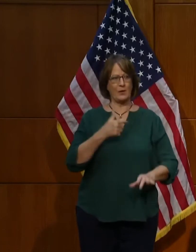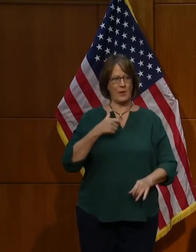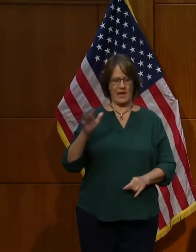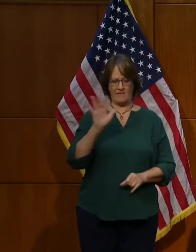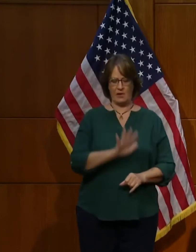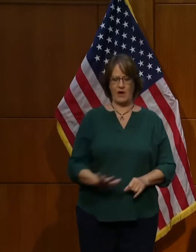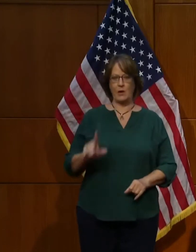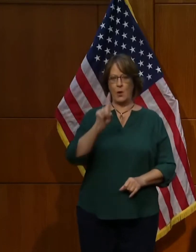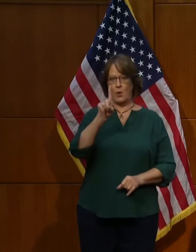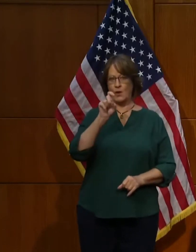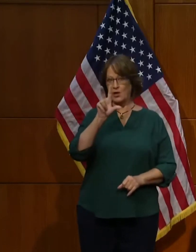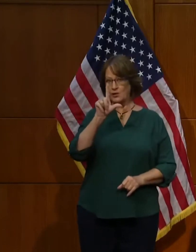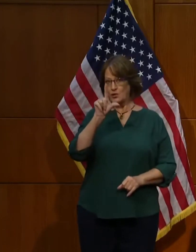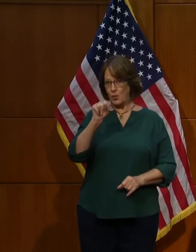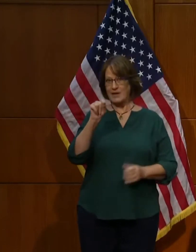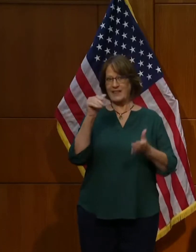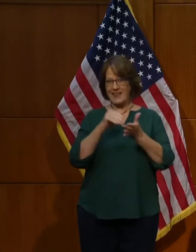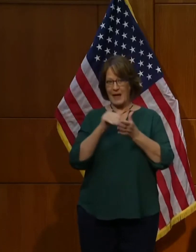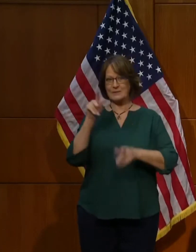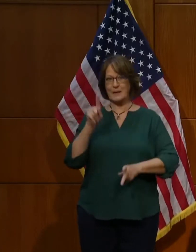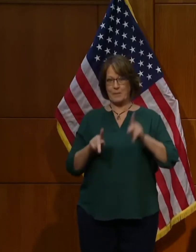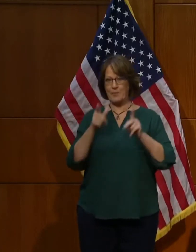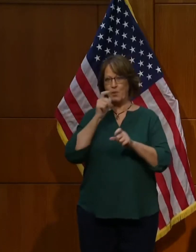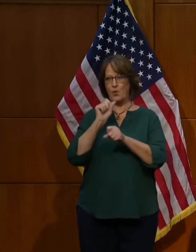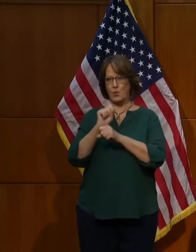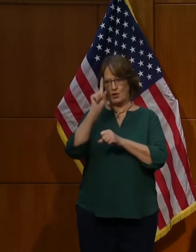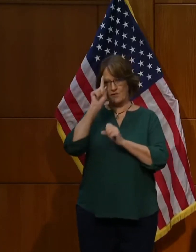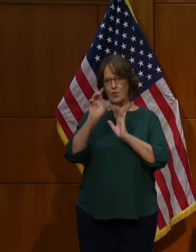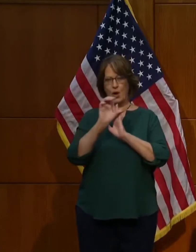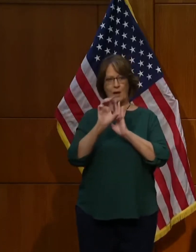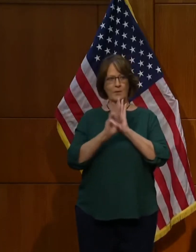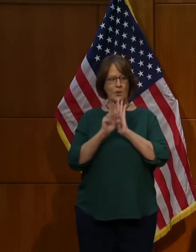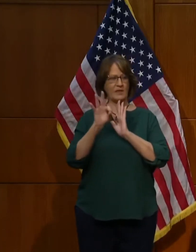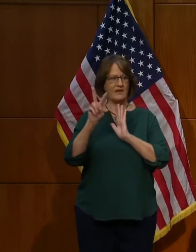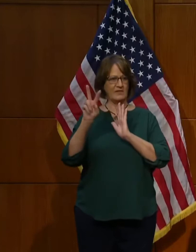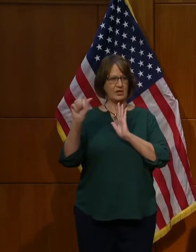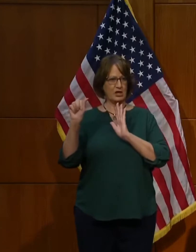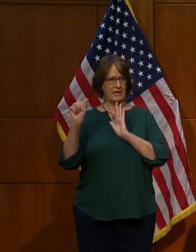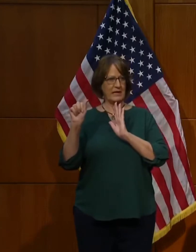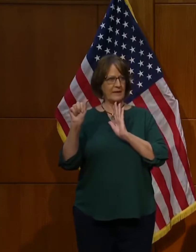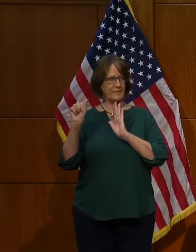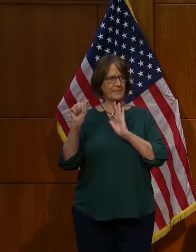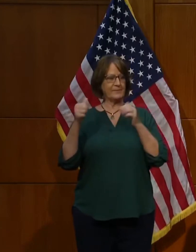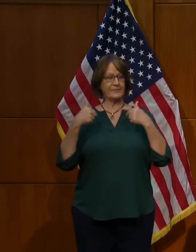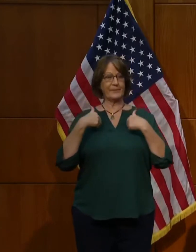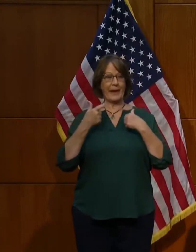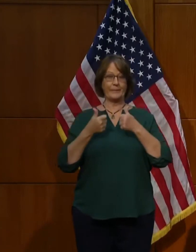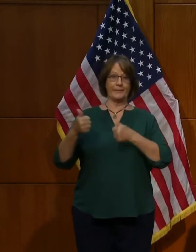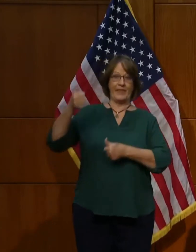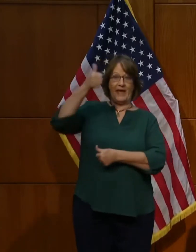employed by the state of Virginia and speaking as the head of that workforce.